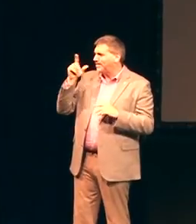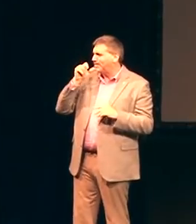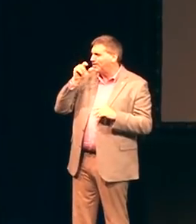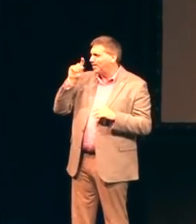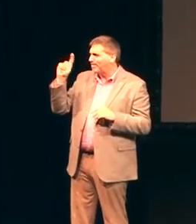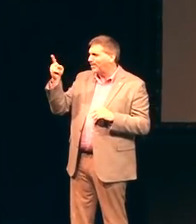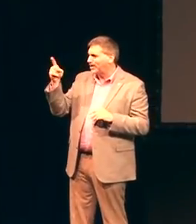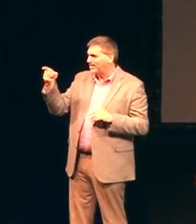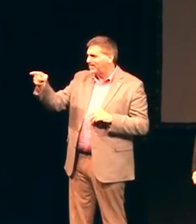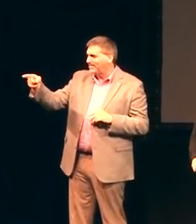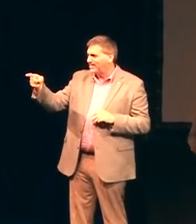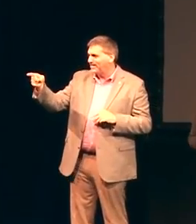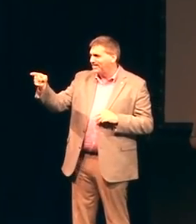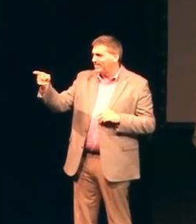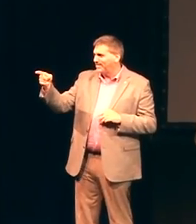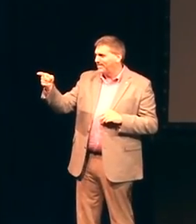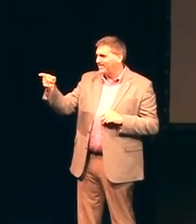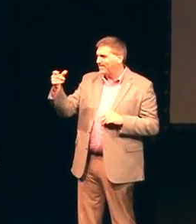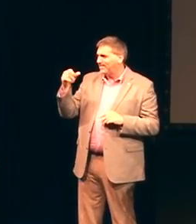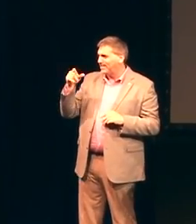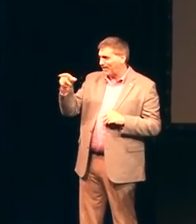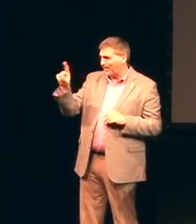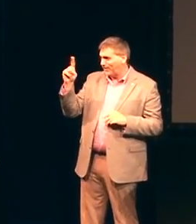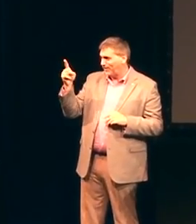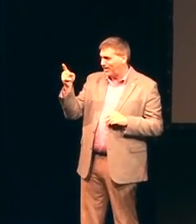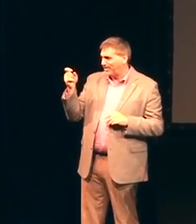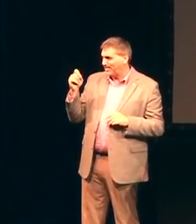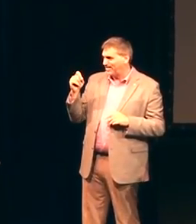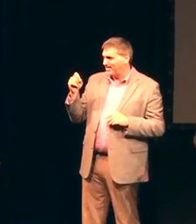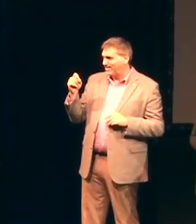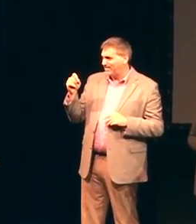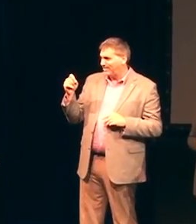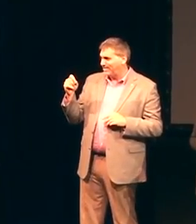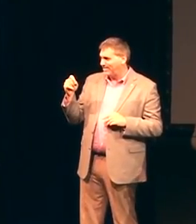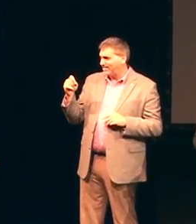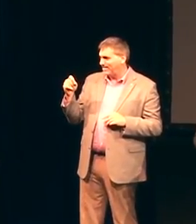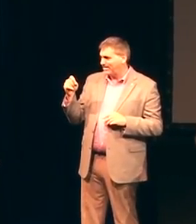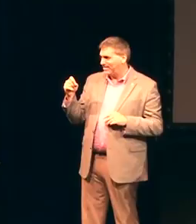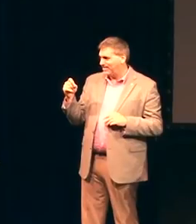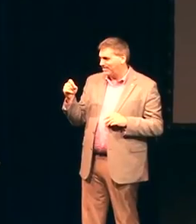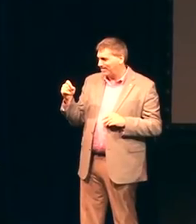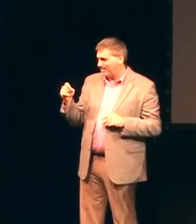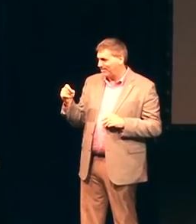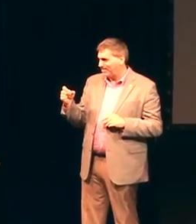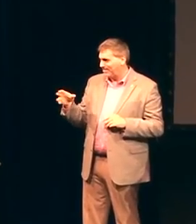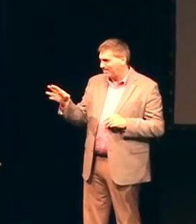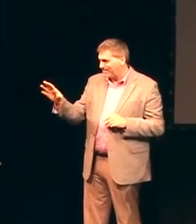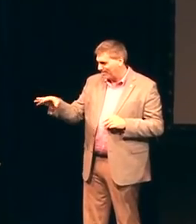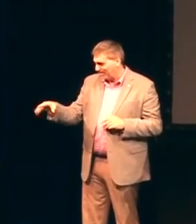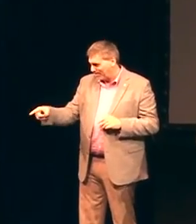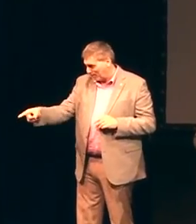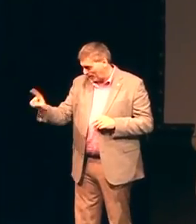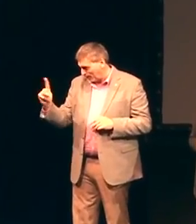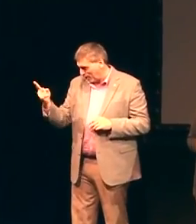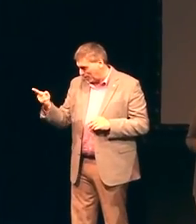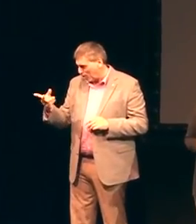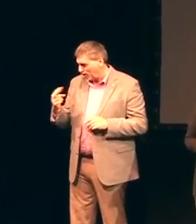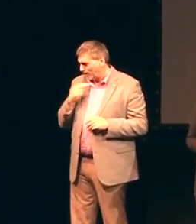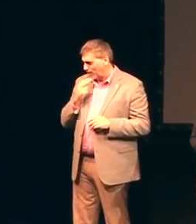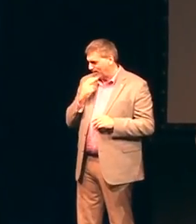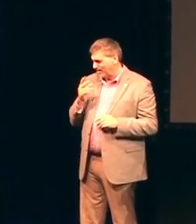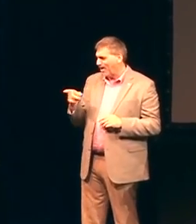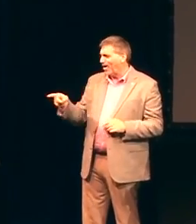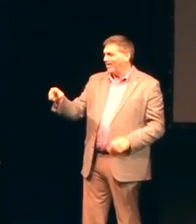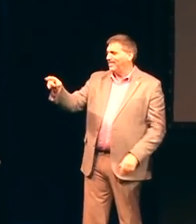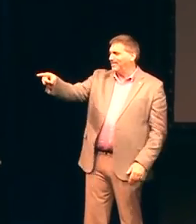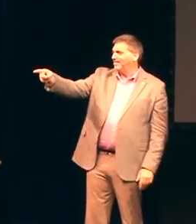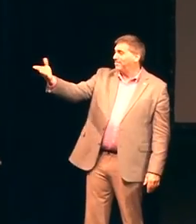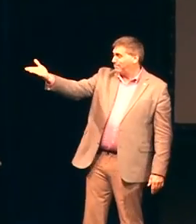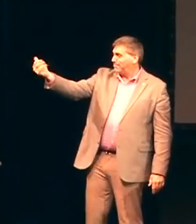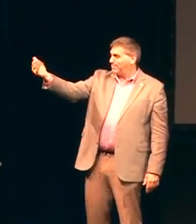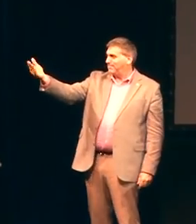Who is the first person asking a question? >>FEMALE AUDIENCE SPEAKER: What